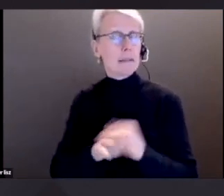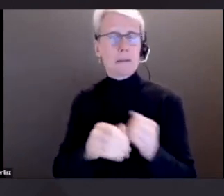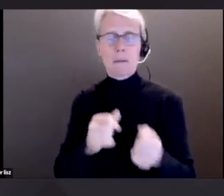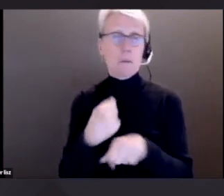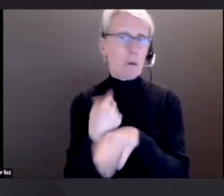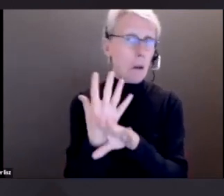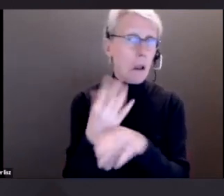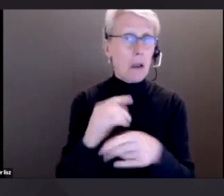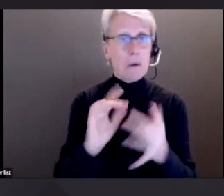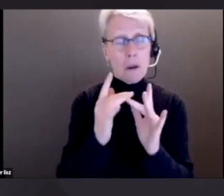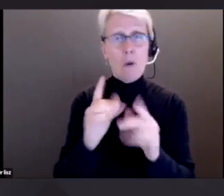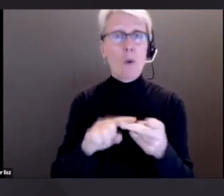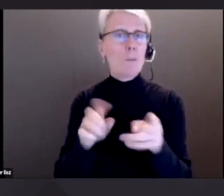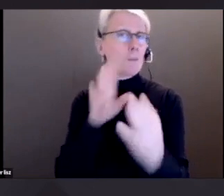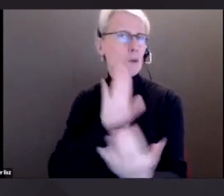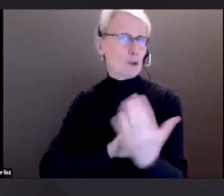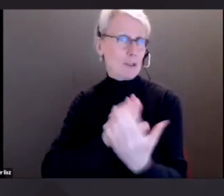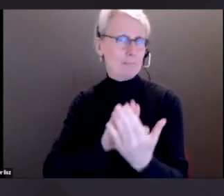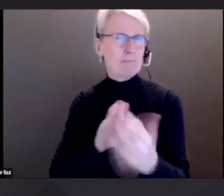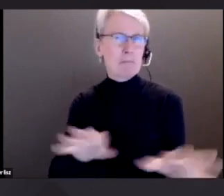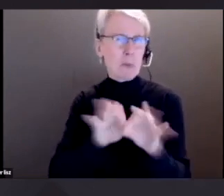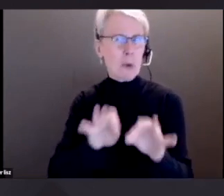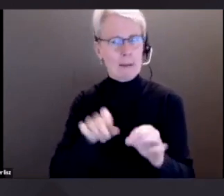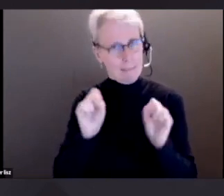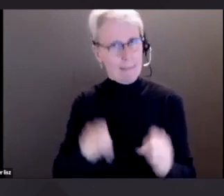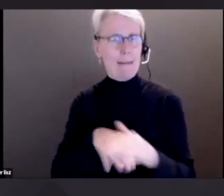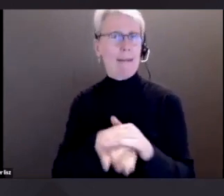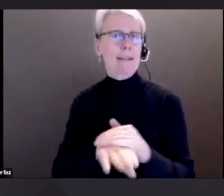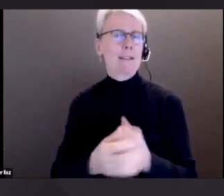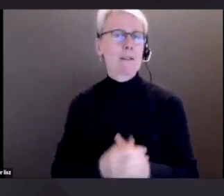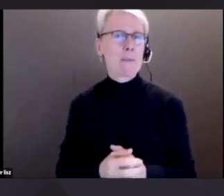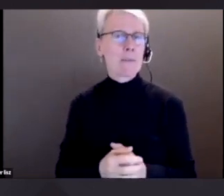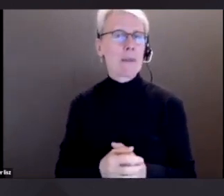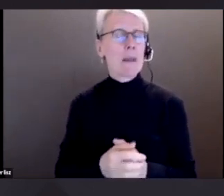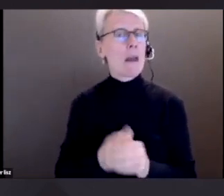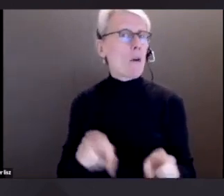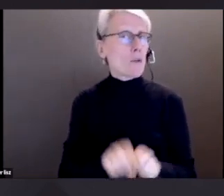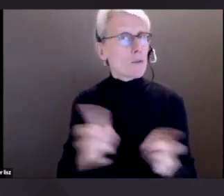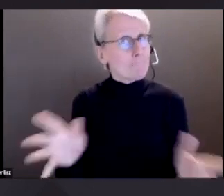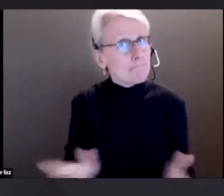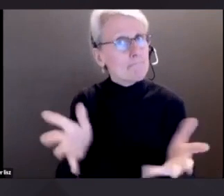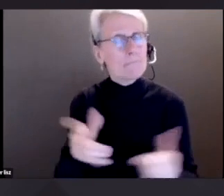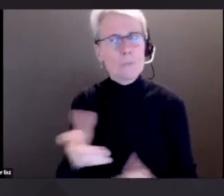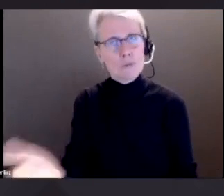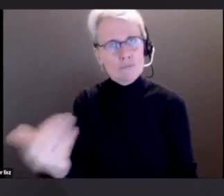Invite candidates to share any accommodation requests or other considerations when you email them